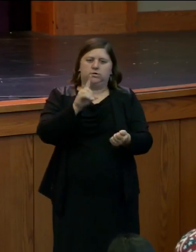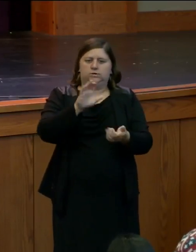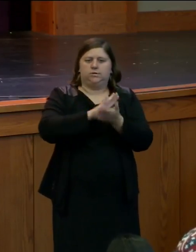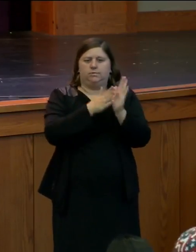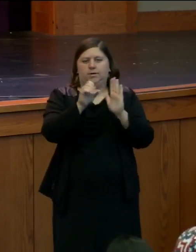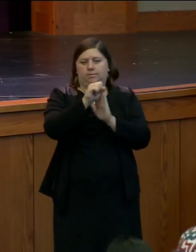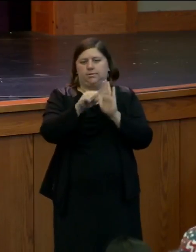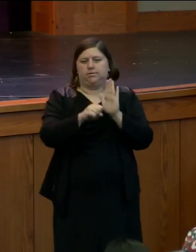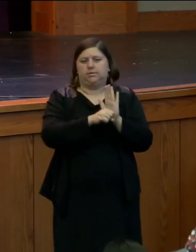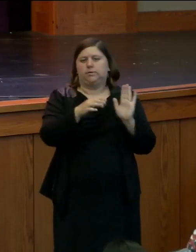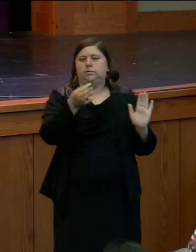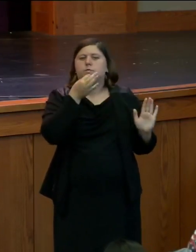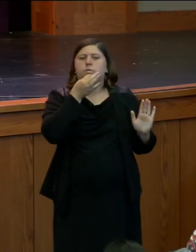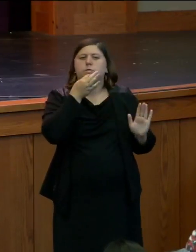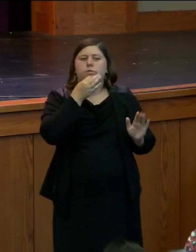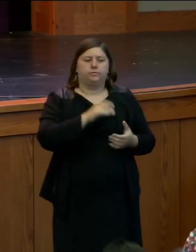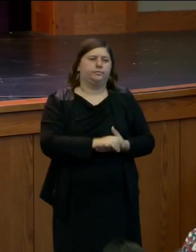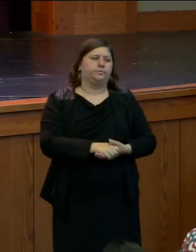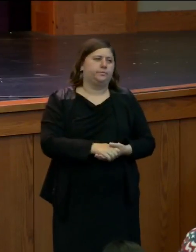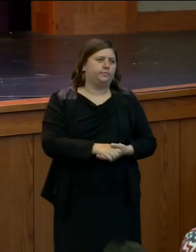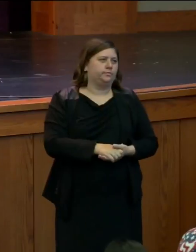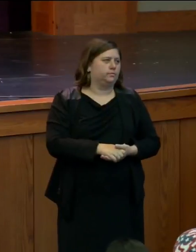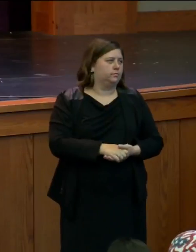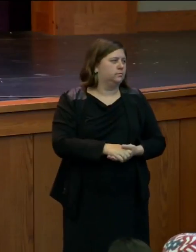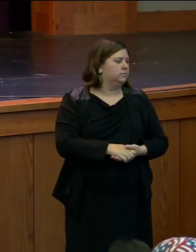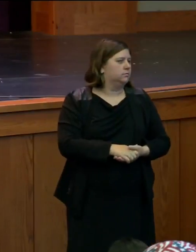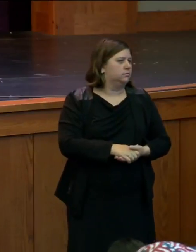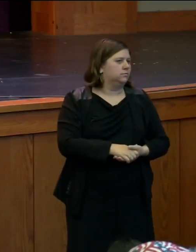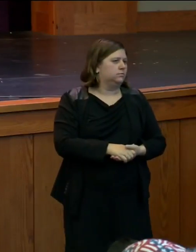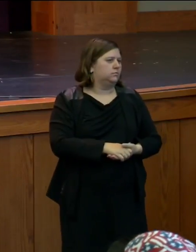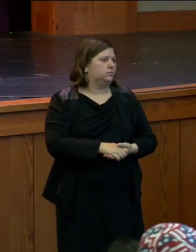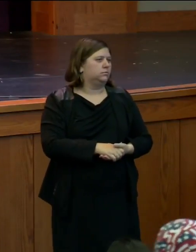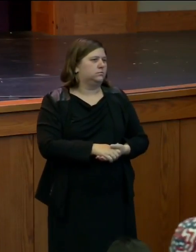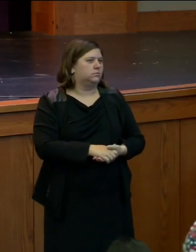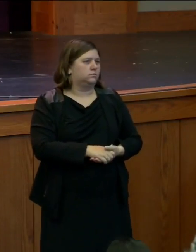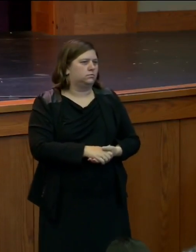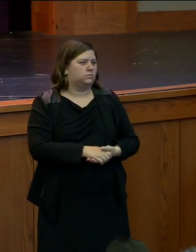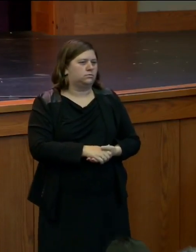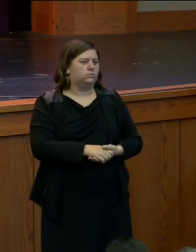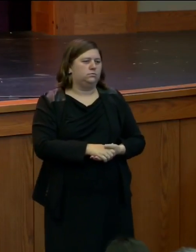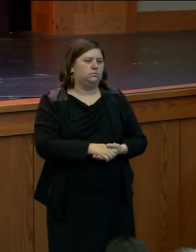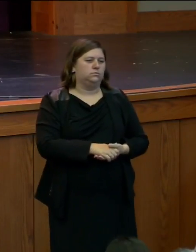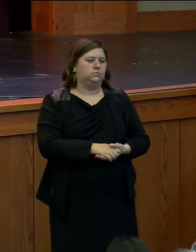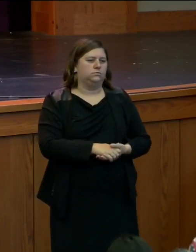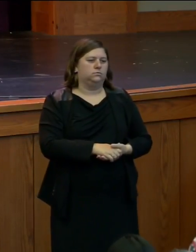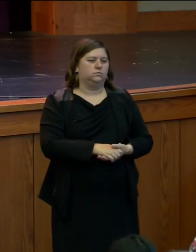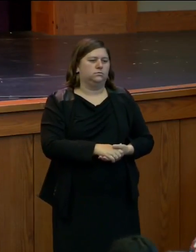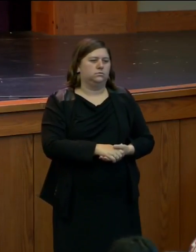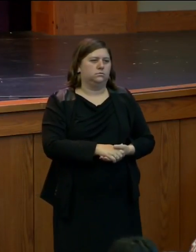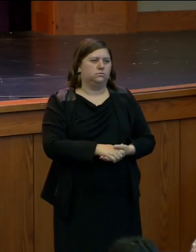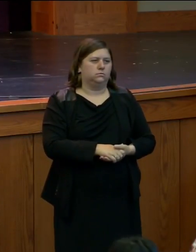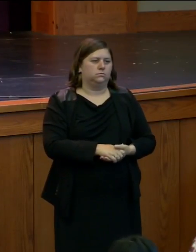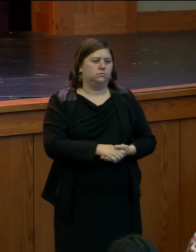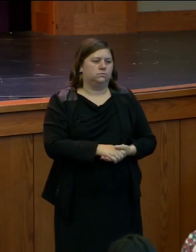THANK YOU VERY MUCH. AGAIN PLEASE FEEL FREE TO LEAVE YOUR WRITTEN COMMENTS WITH US AS WELL.